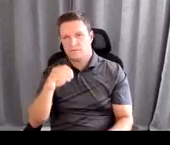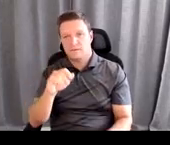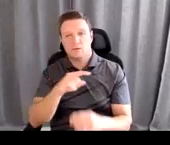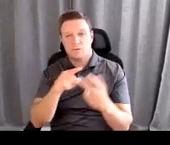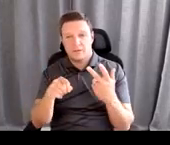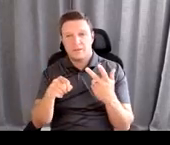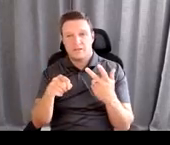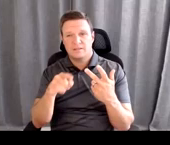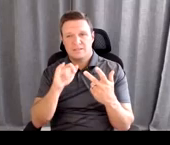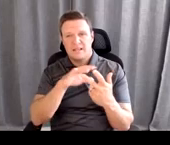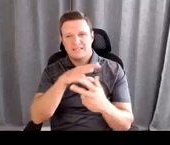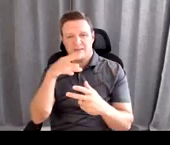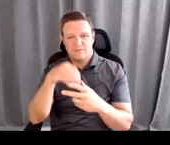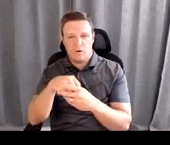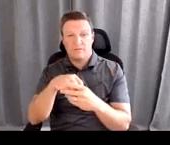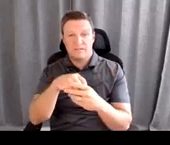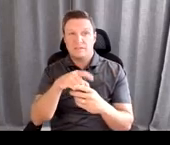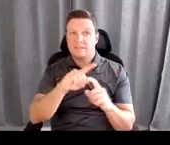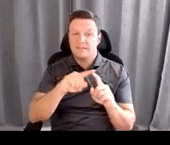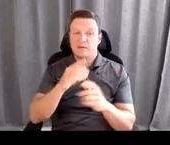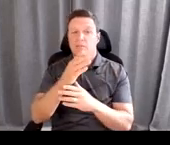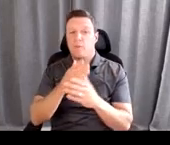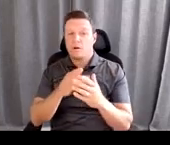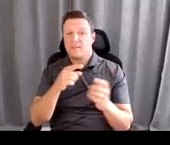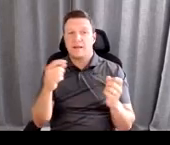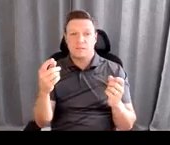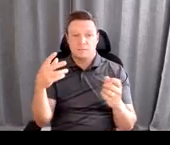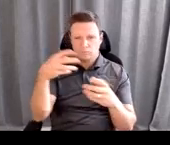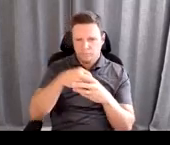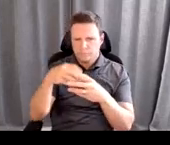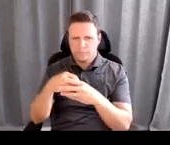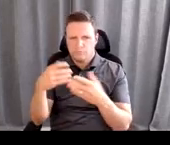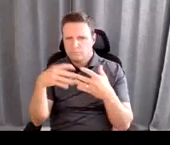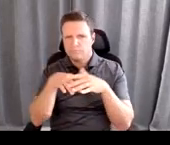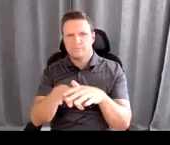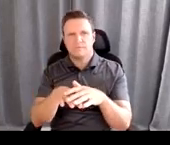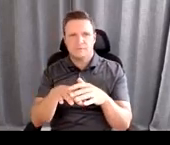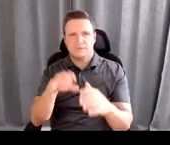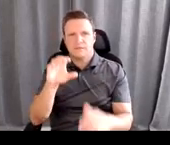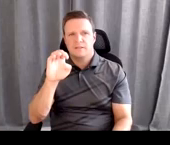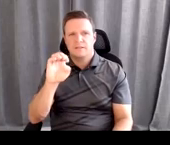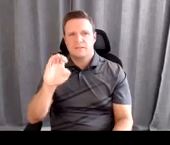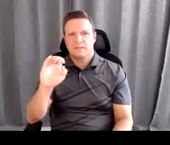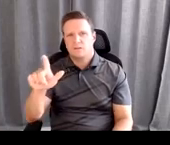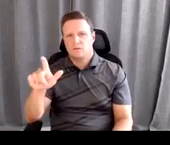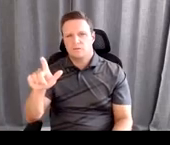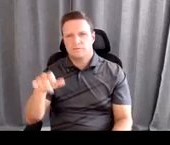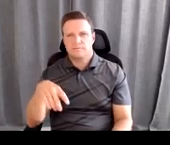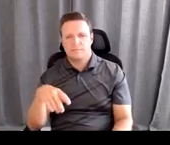aspects of each of these are woven into the CECL Foundation. And then we have these guiding principles.